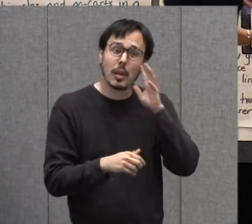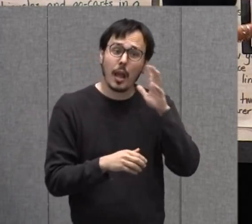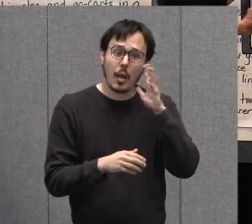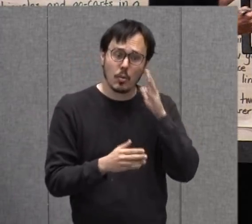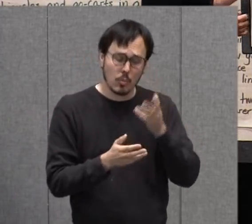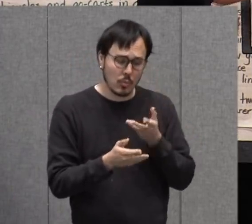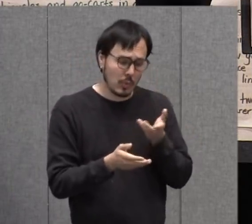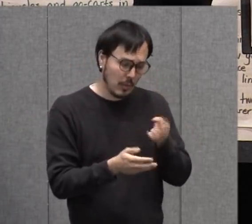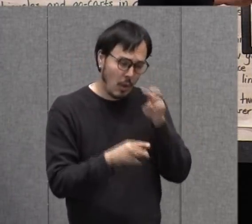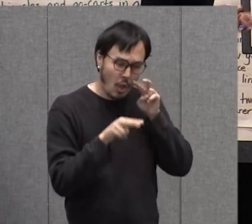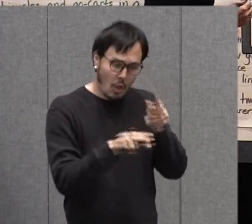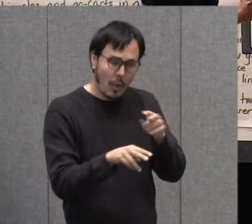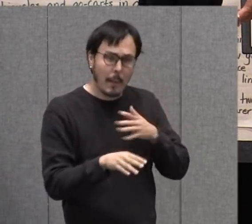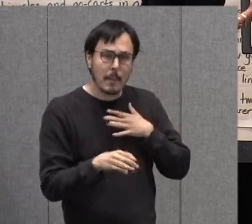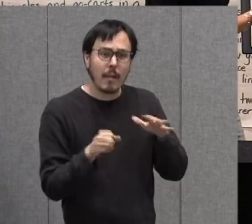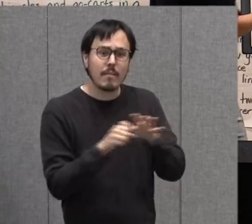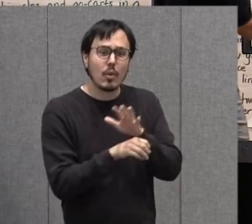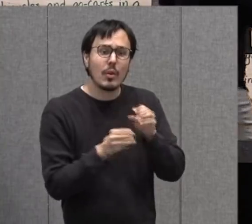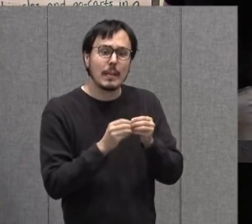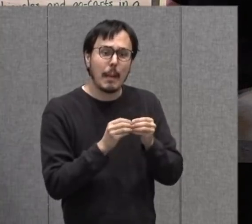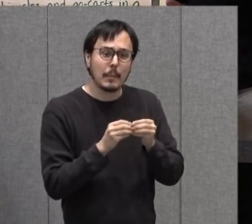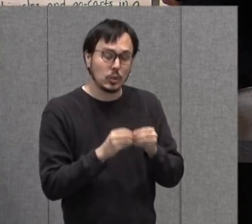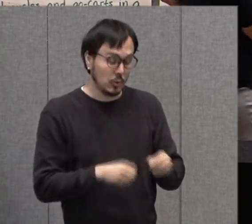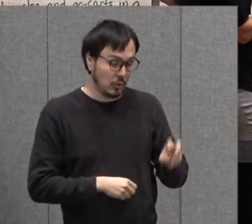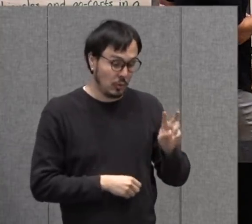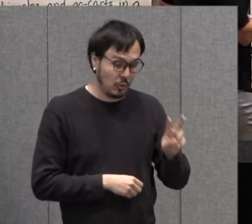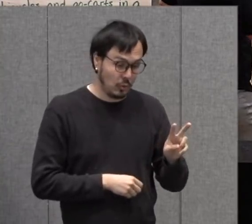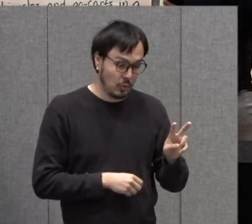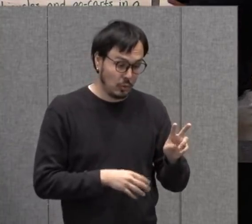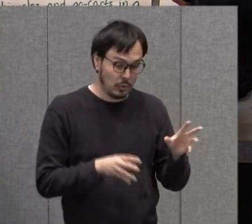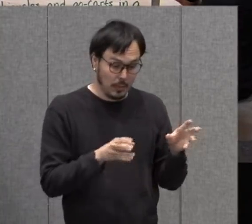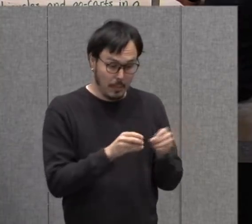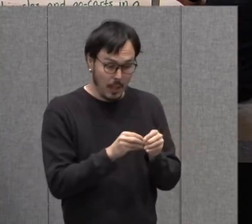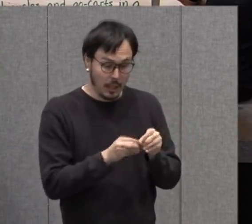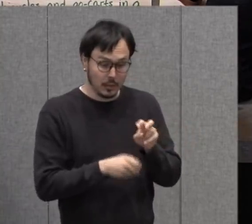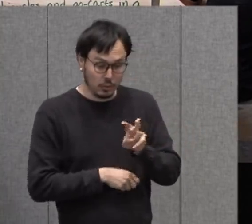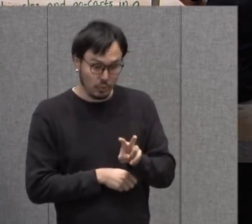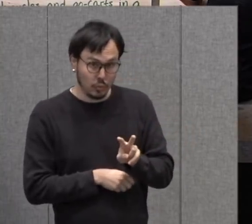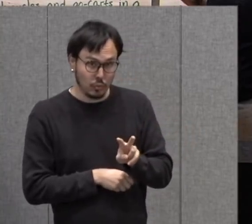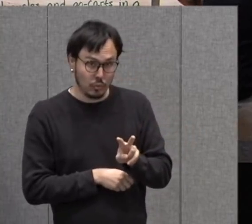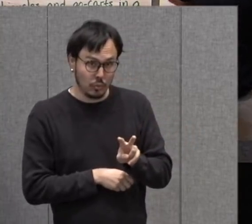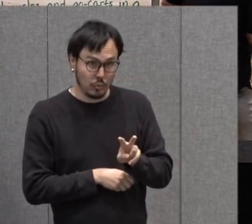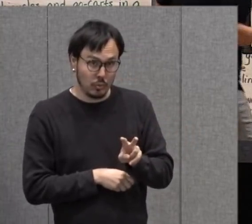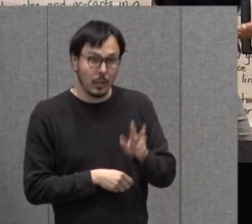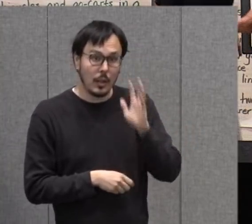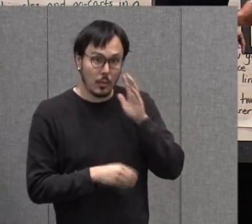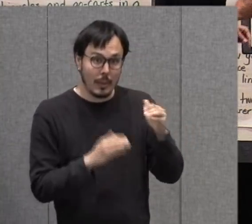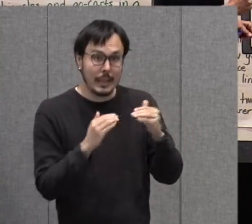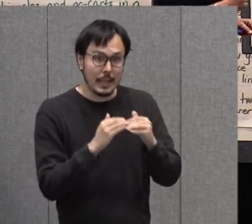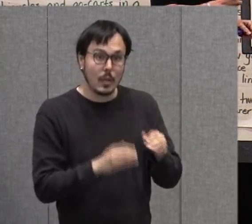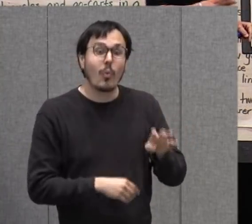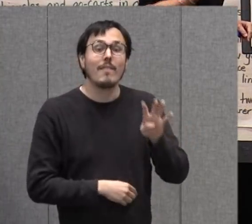So, two plus two is going to give me four, four wholes, right?